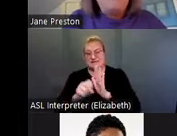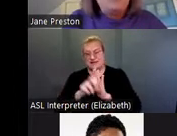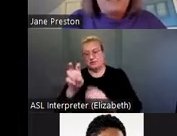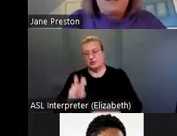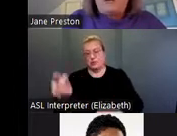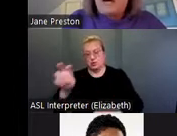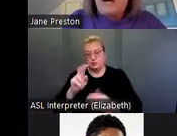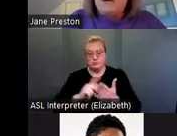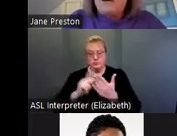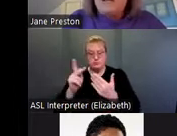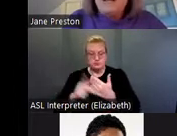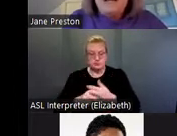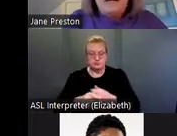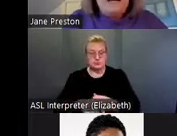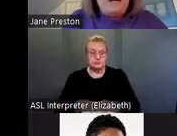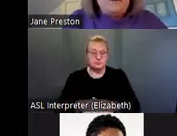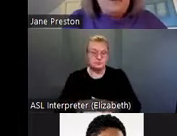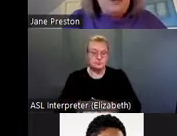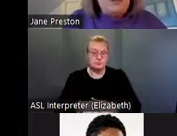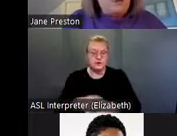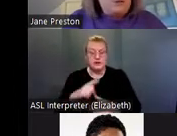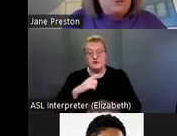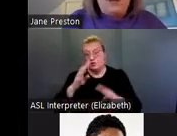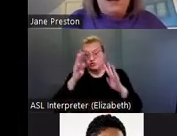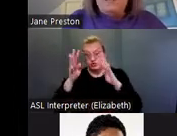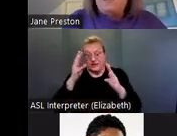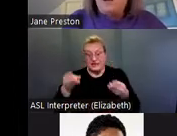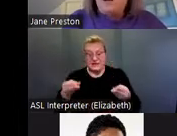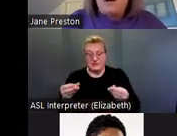We have CreativeGround, which has just been relaunched